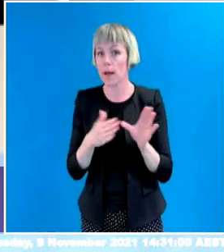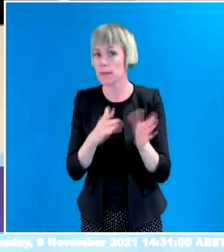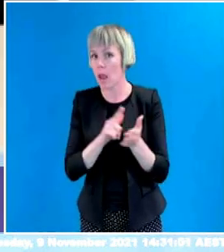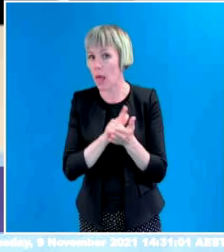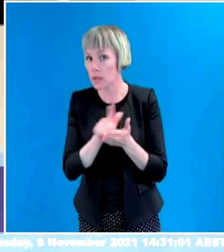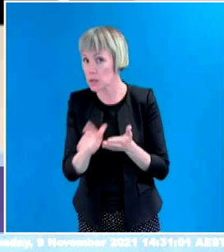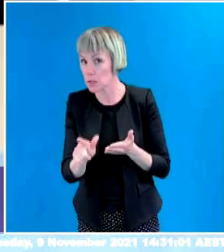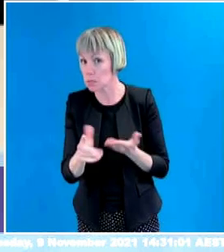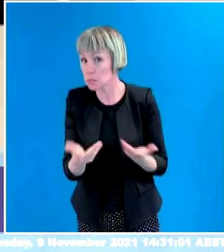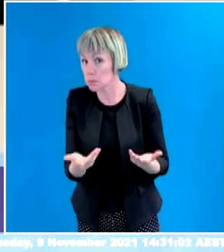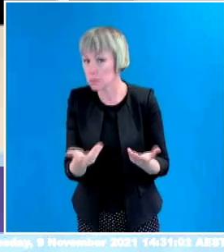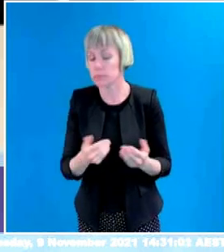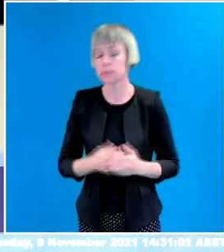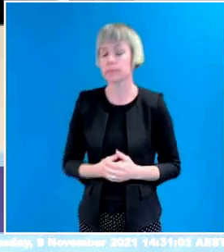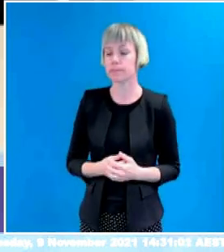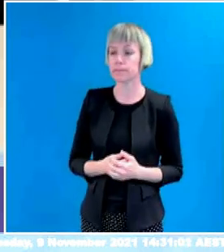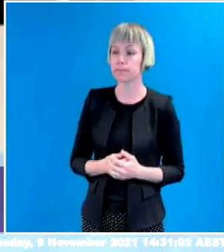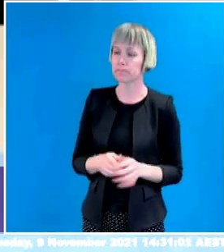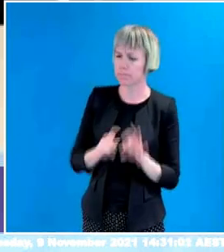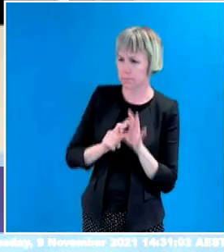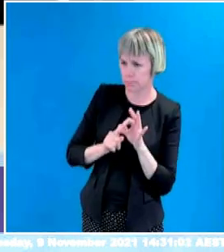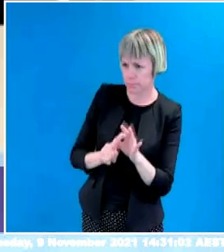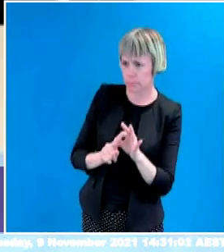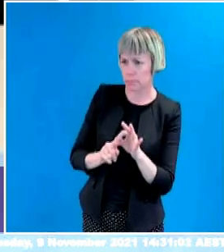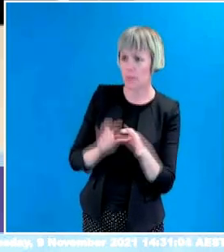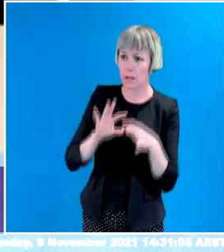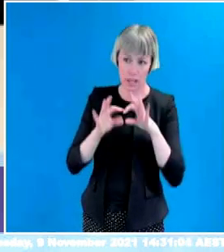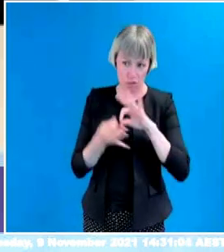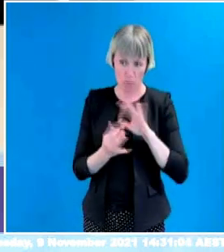Has the question of the interpretive declarations been